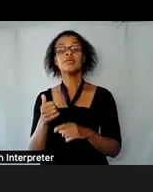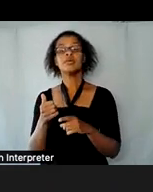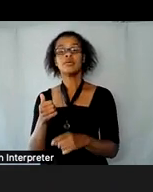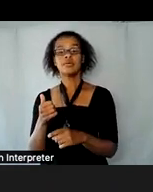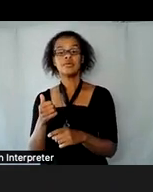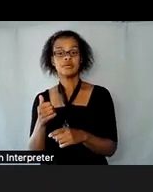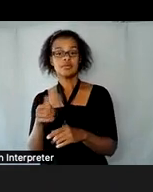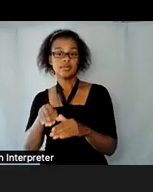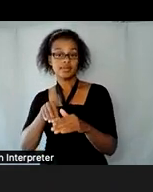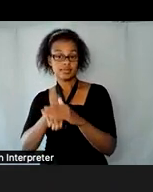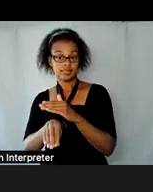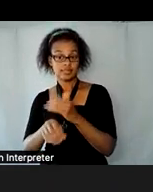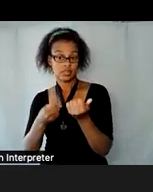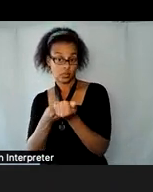who are deaf or have a disability.